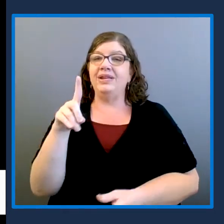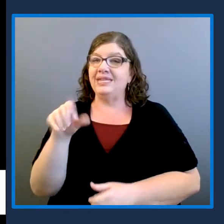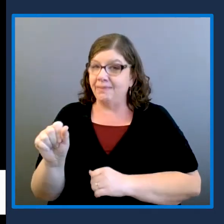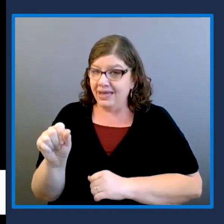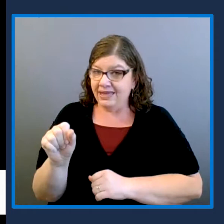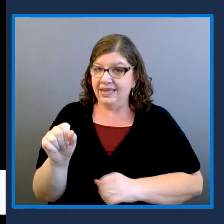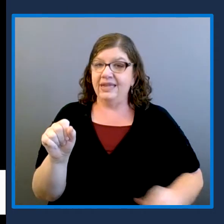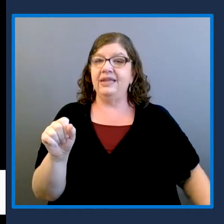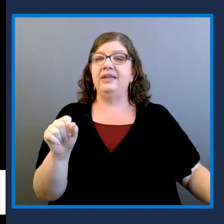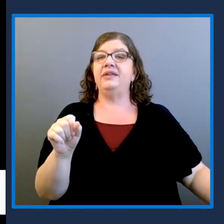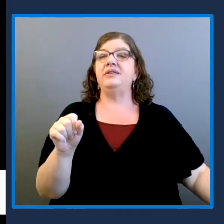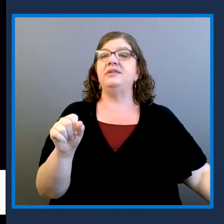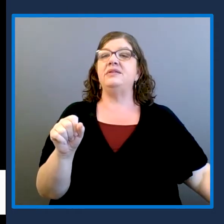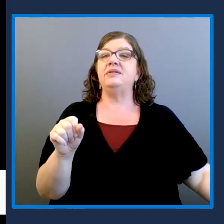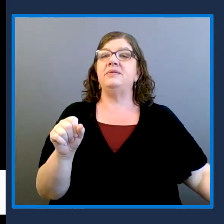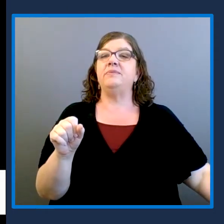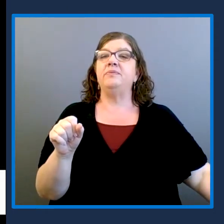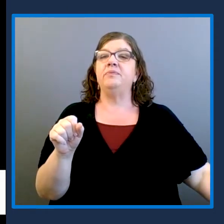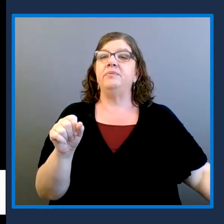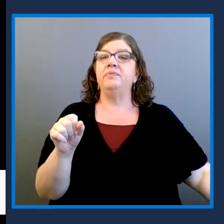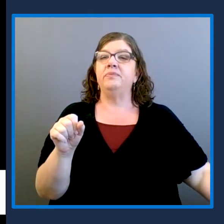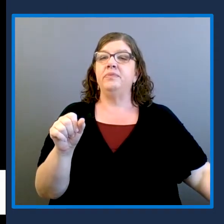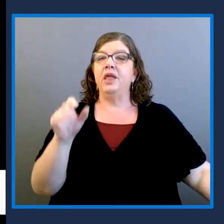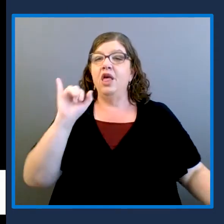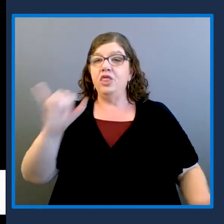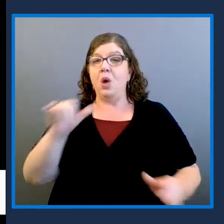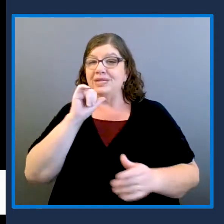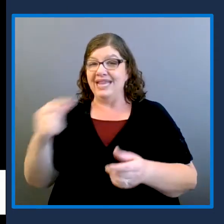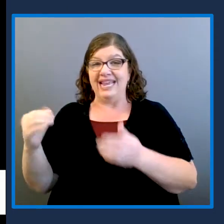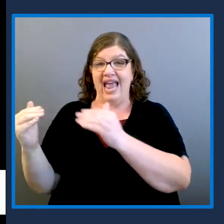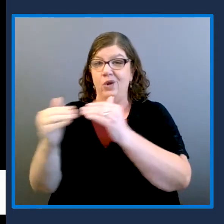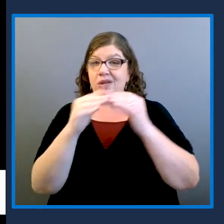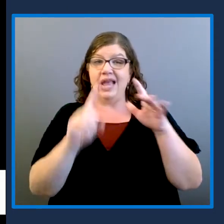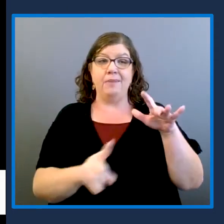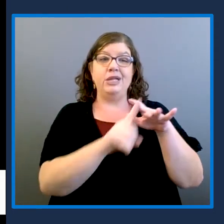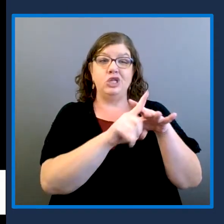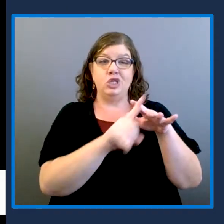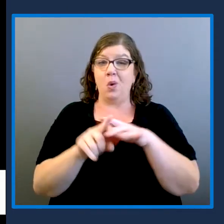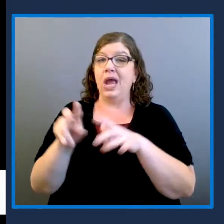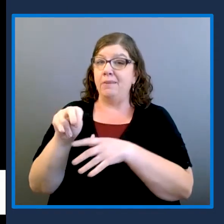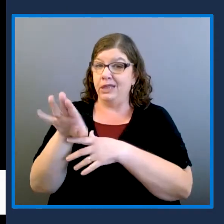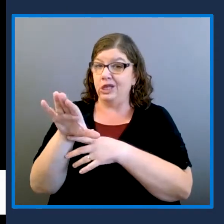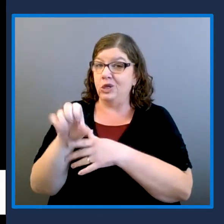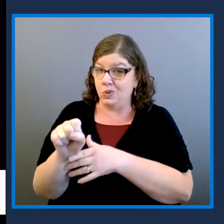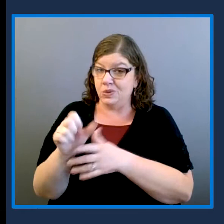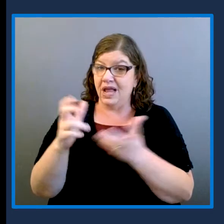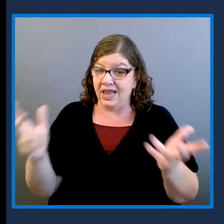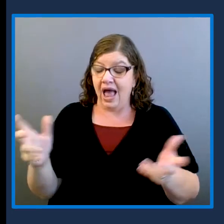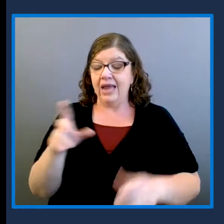disabilities and these types of inequities have been showing up in the news digital